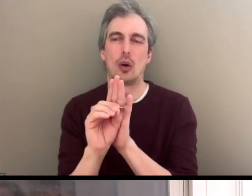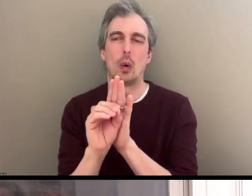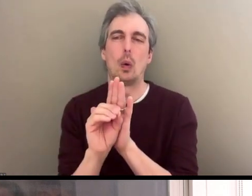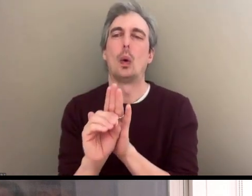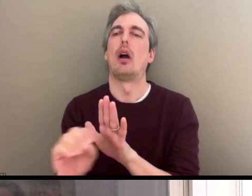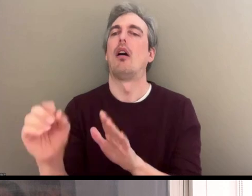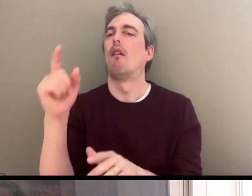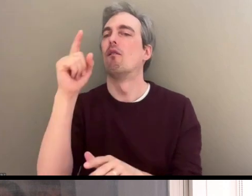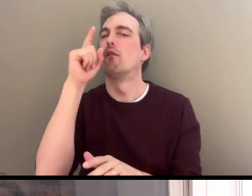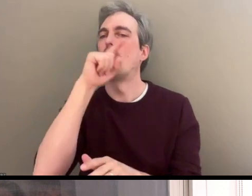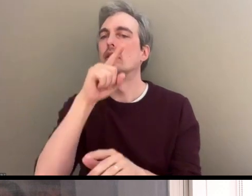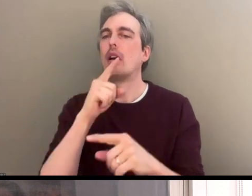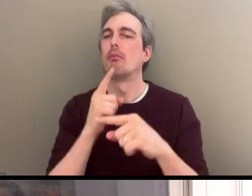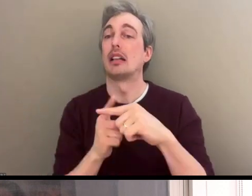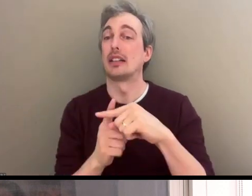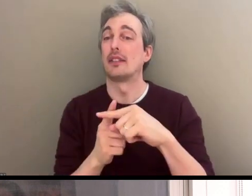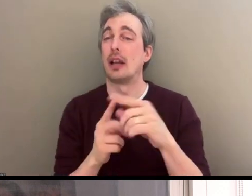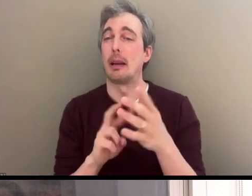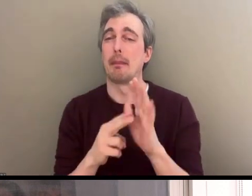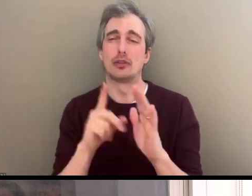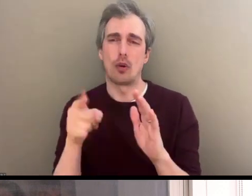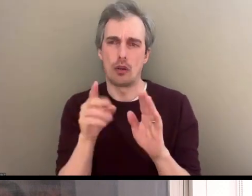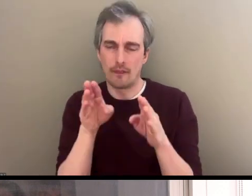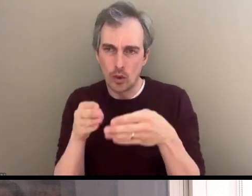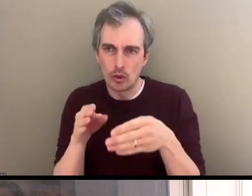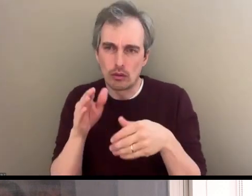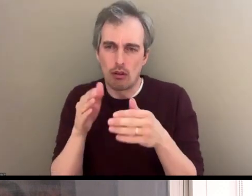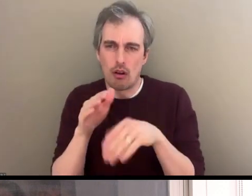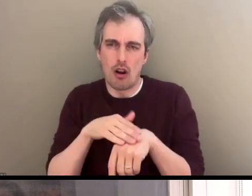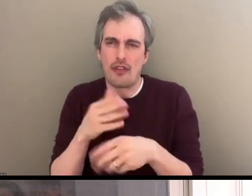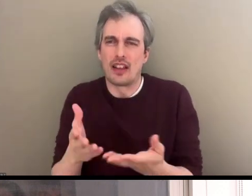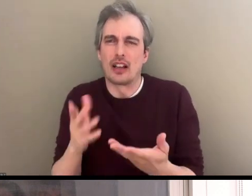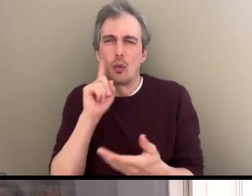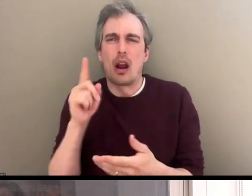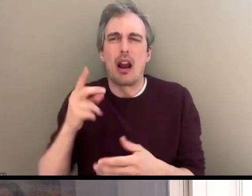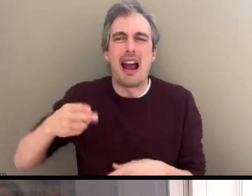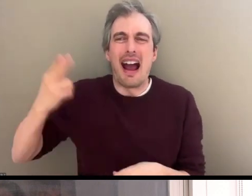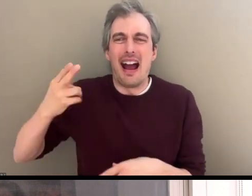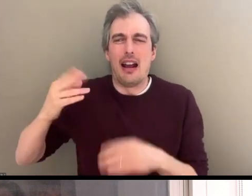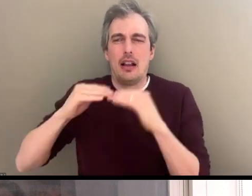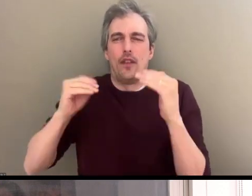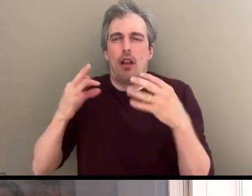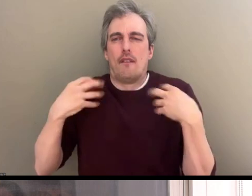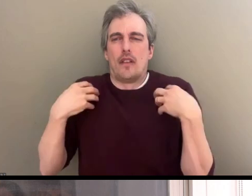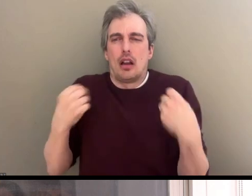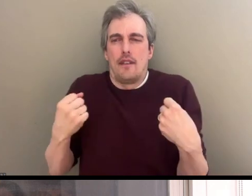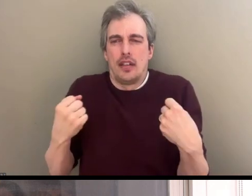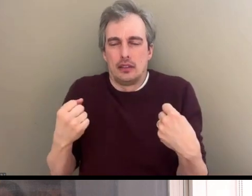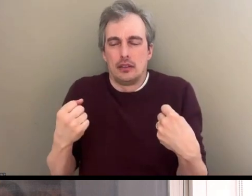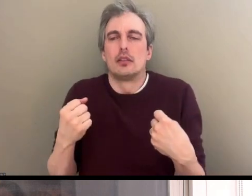If somehow there is a false positive caught, it gets submitted as a report,